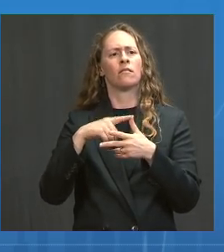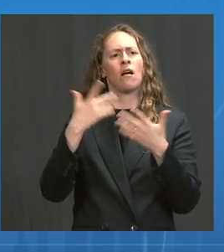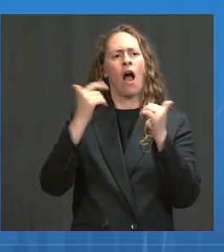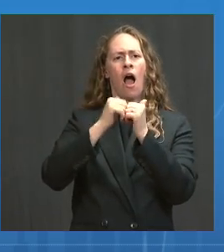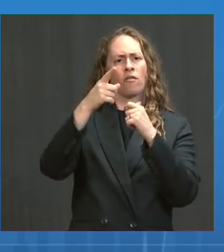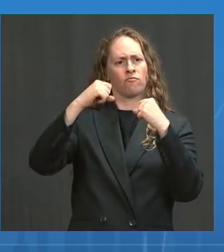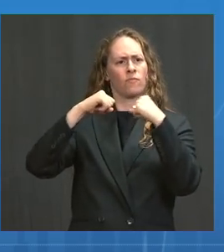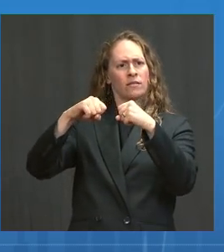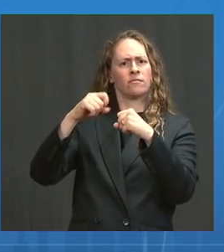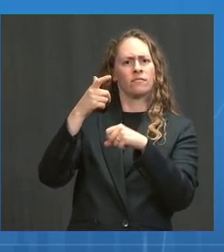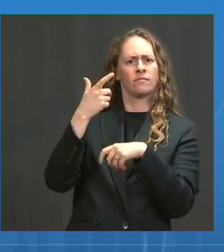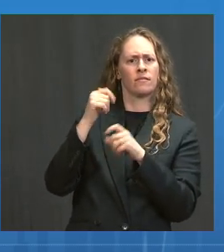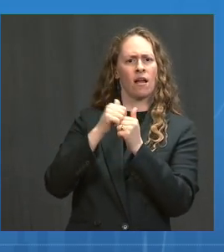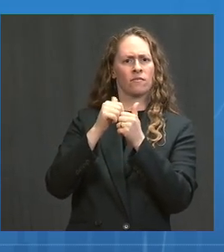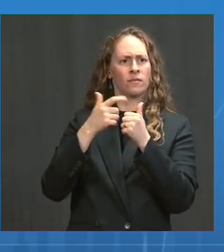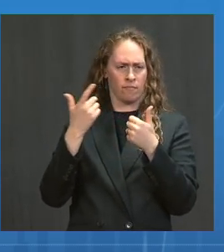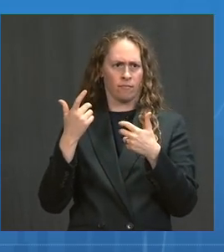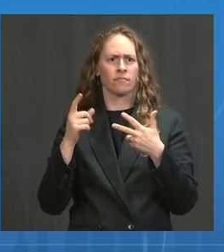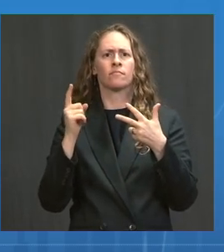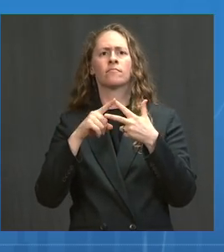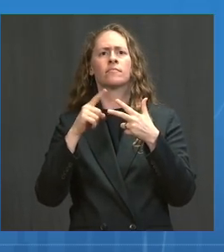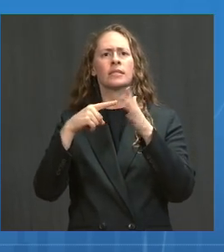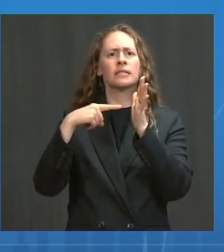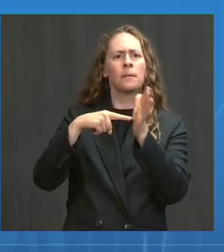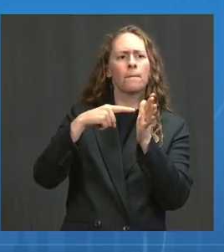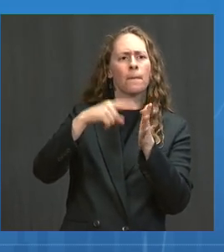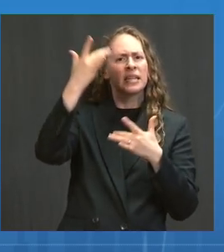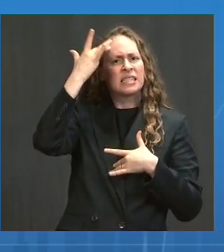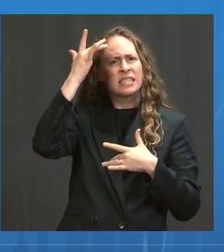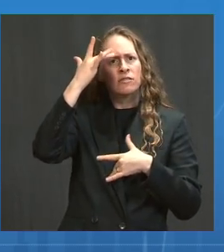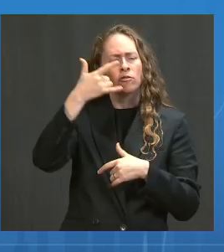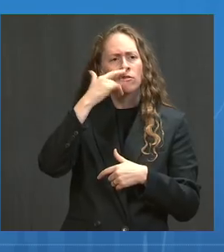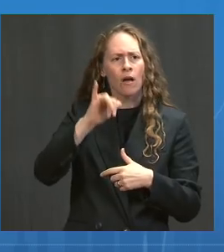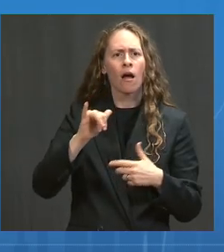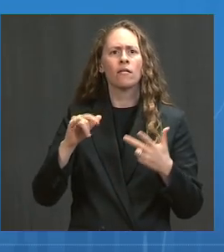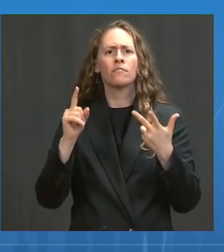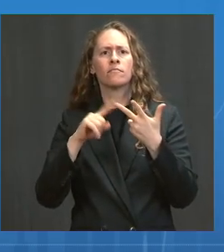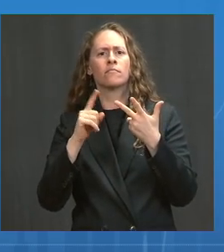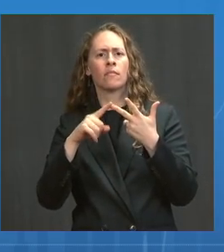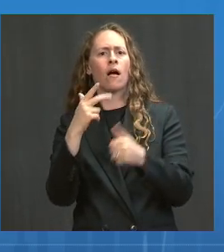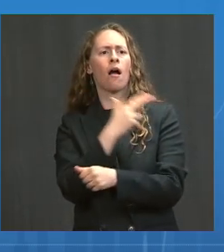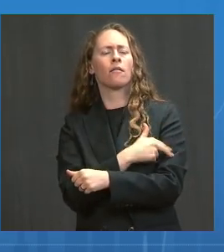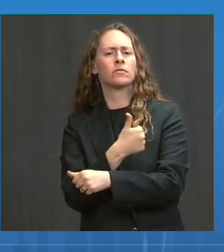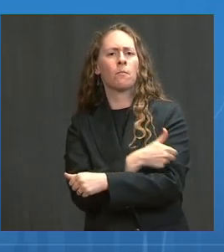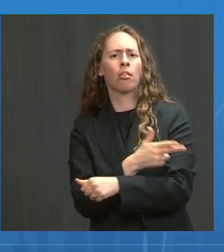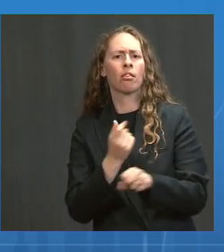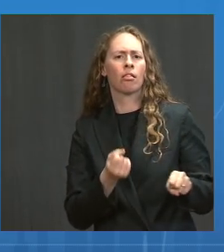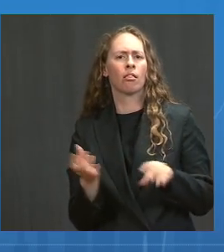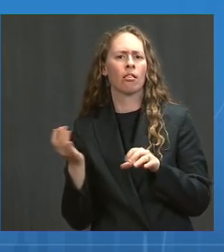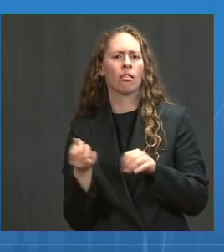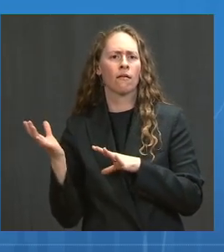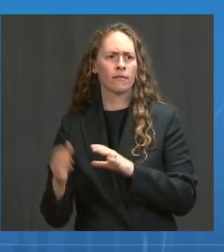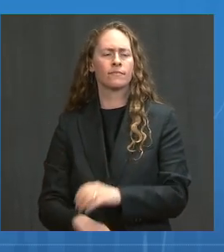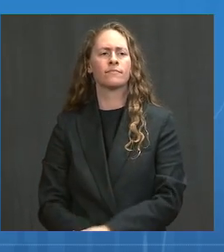against symptomatic disease, or against hospitalization? And we have data for all three.